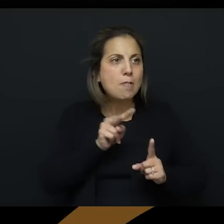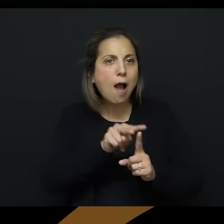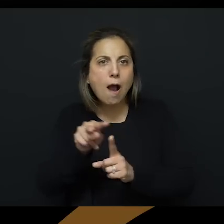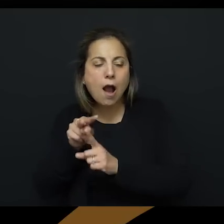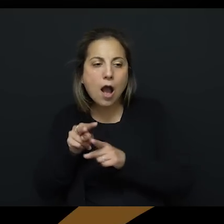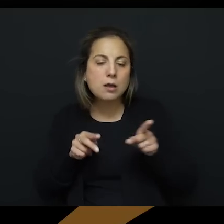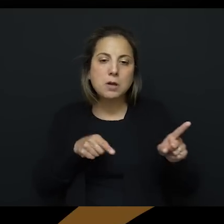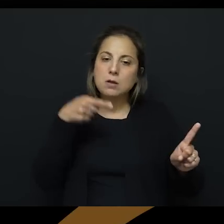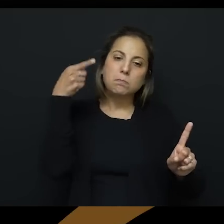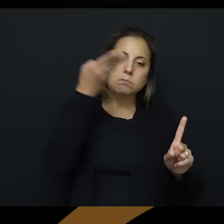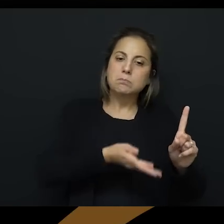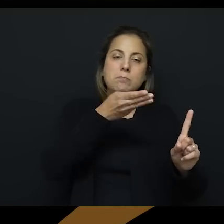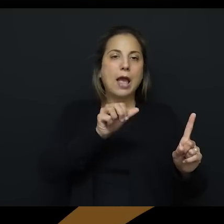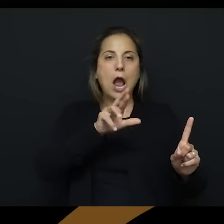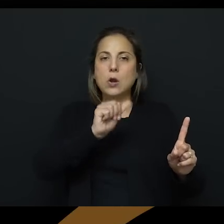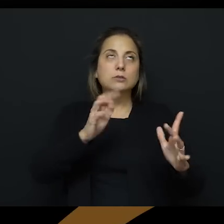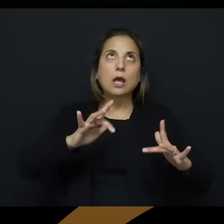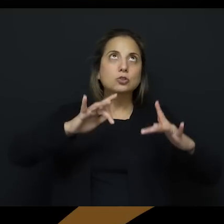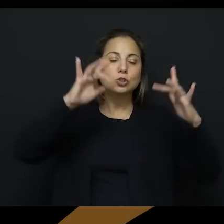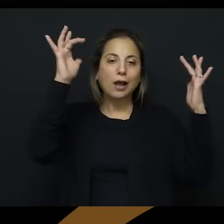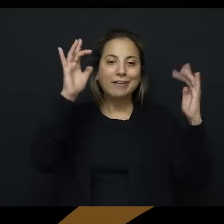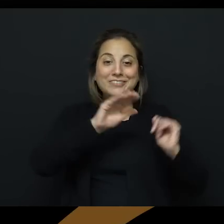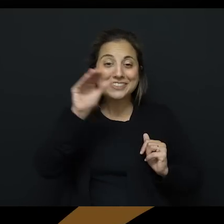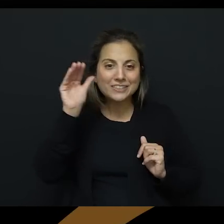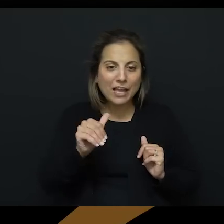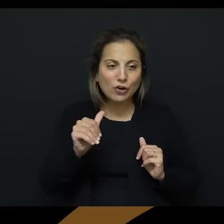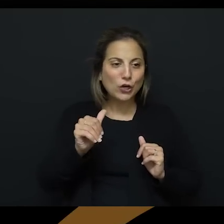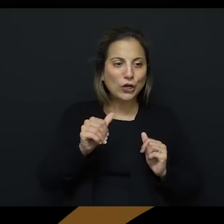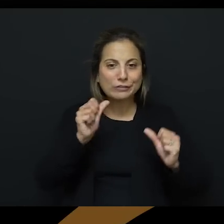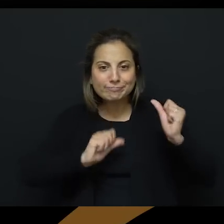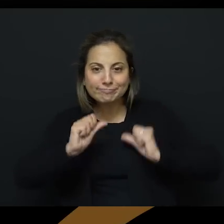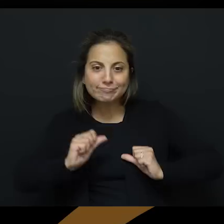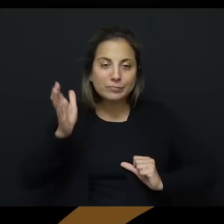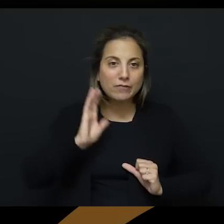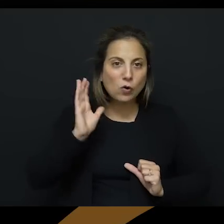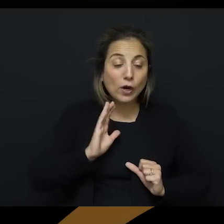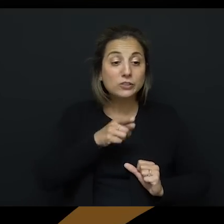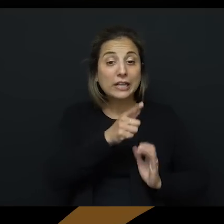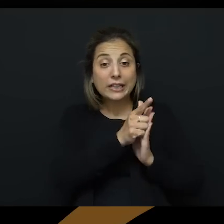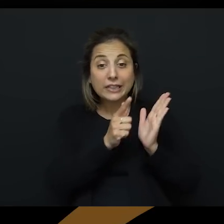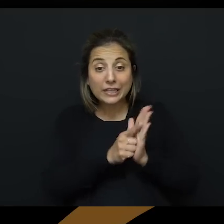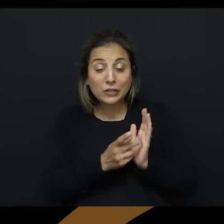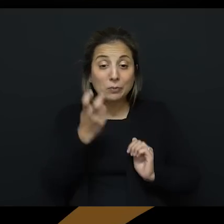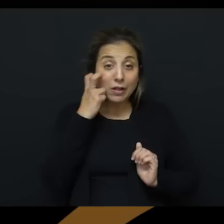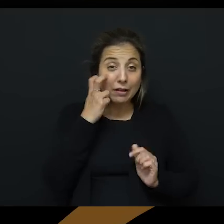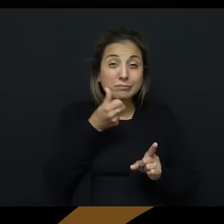She never auditioned before She was legally blind. She was a PhD student at Penn State University here,